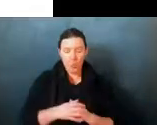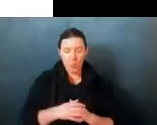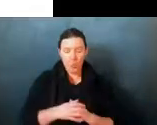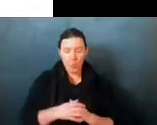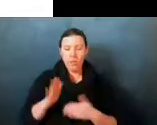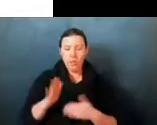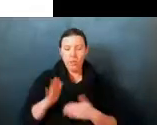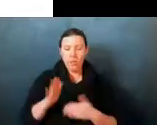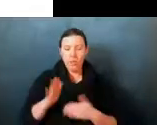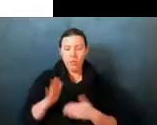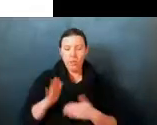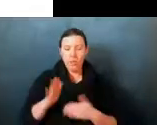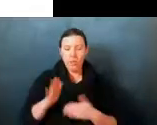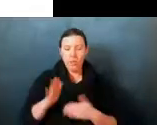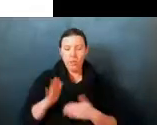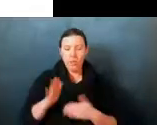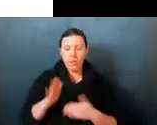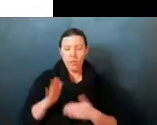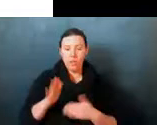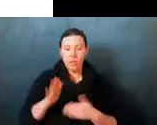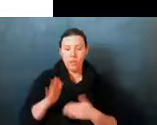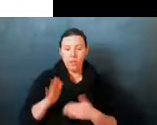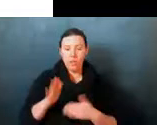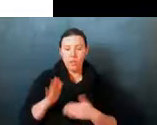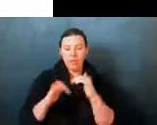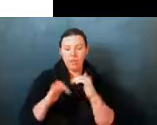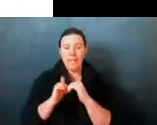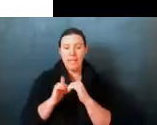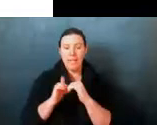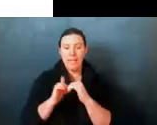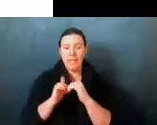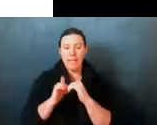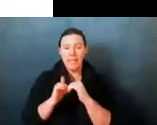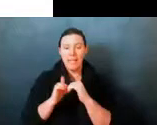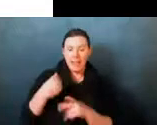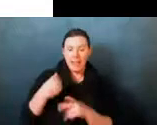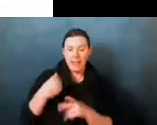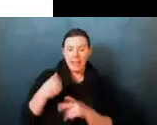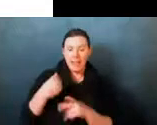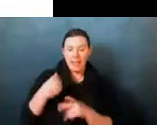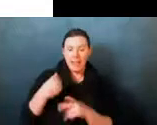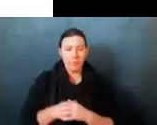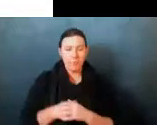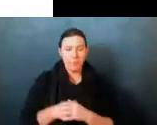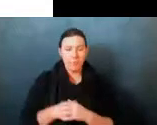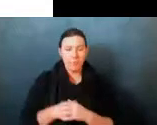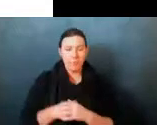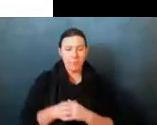and how have they affected you? How can health, excuse me, how can healthcare professionals improve